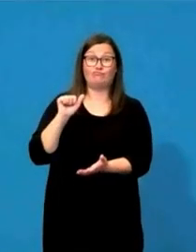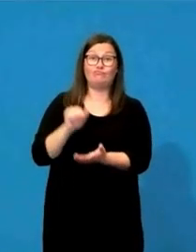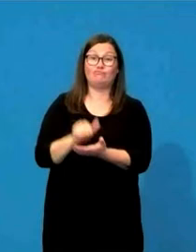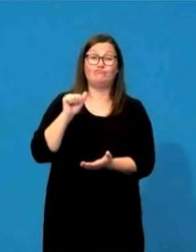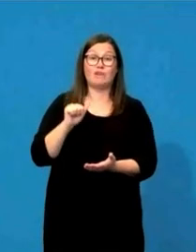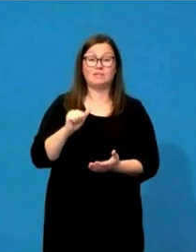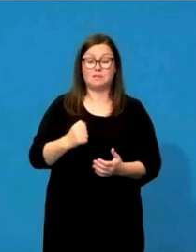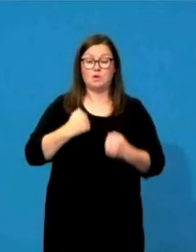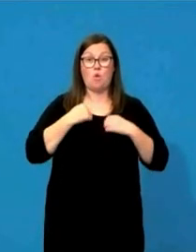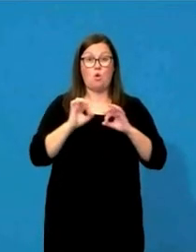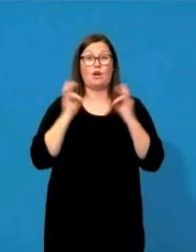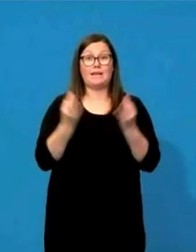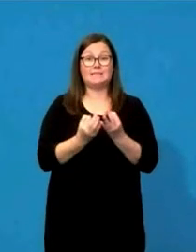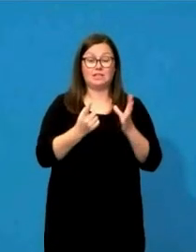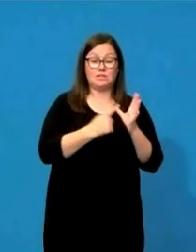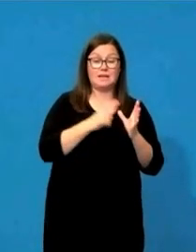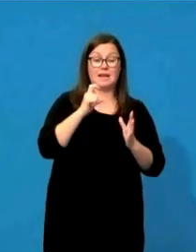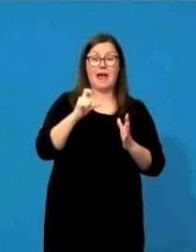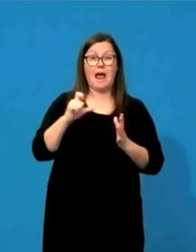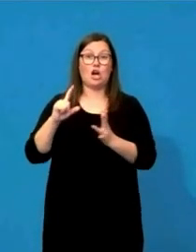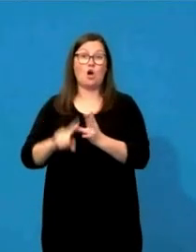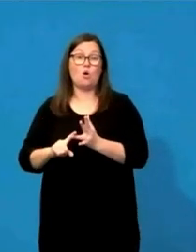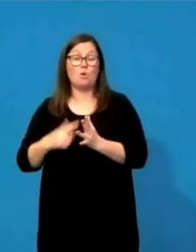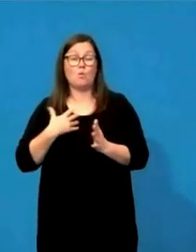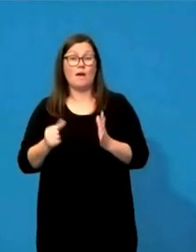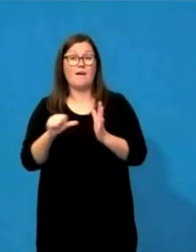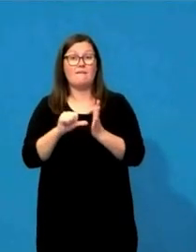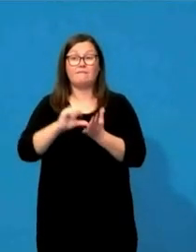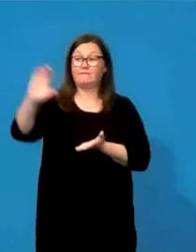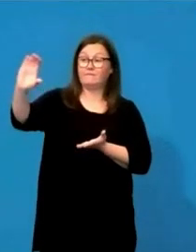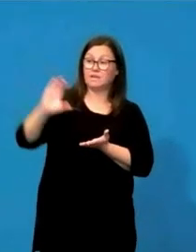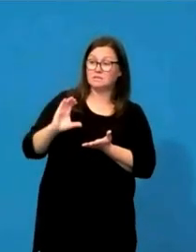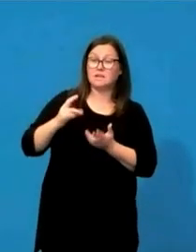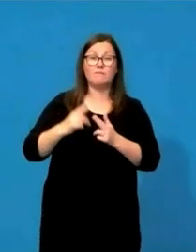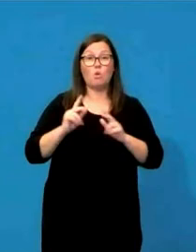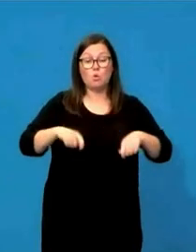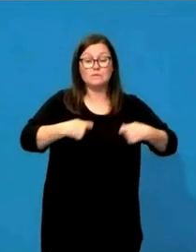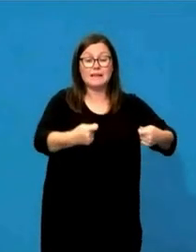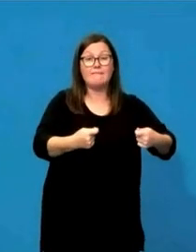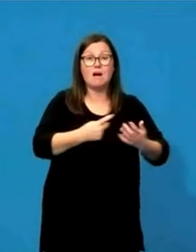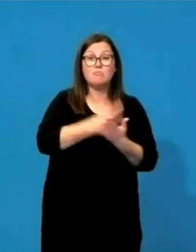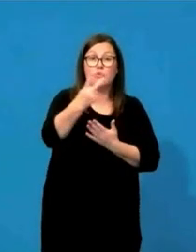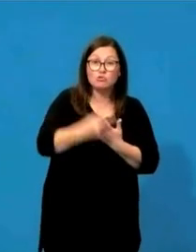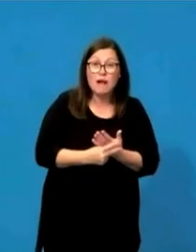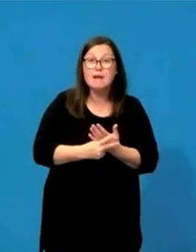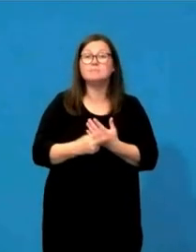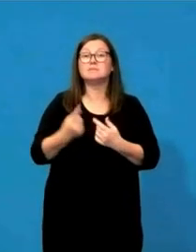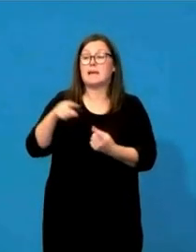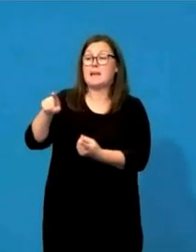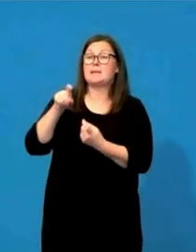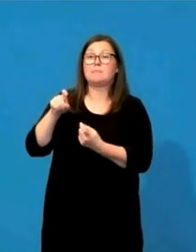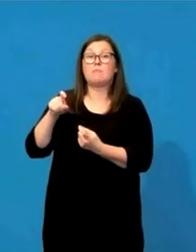We get funded for programs, to deliver programs and to employ staff, but we don't